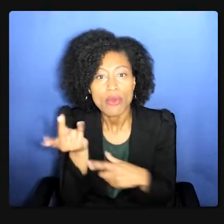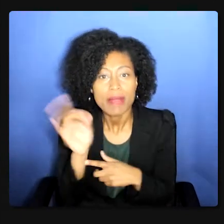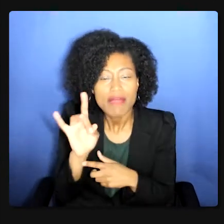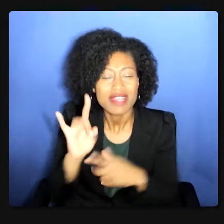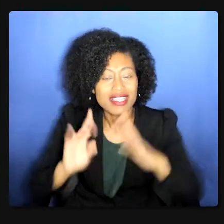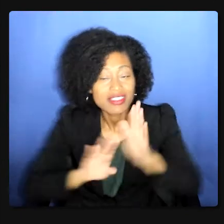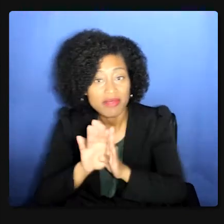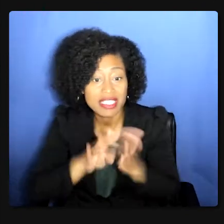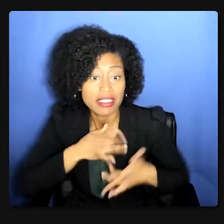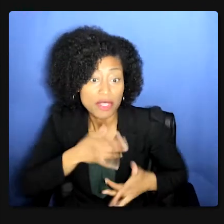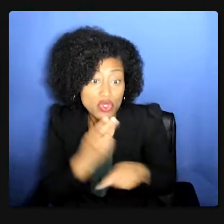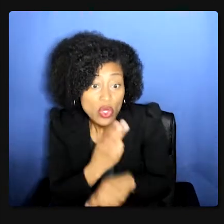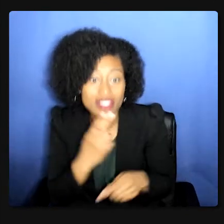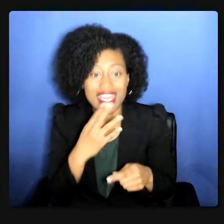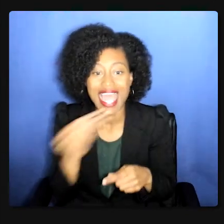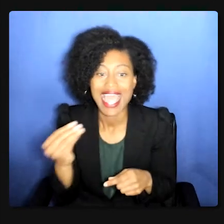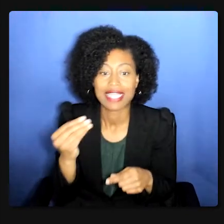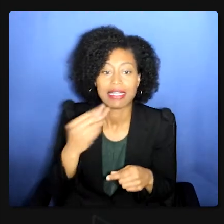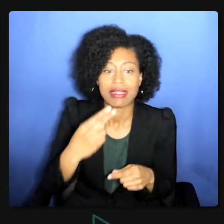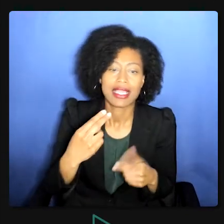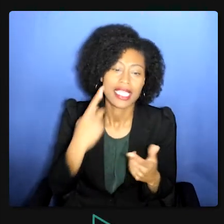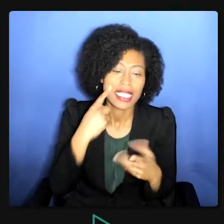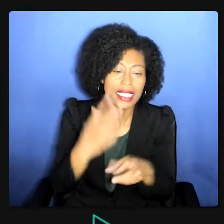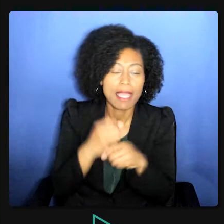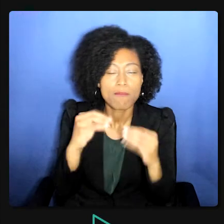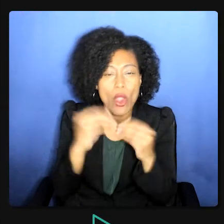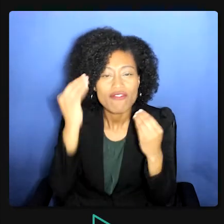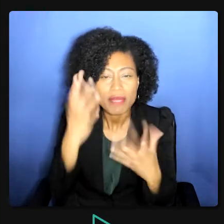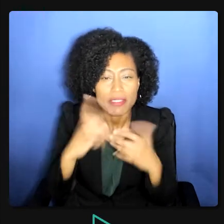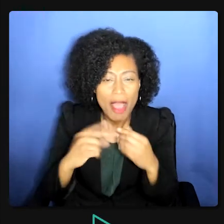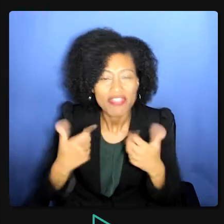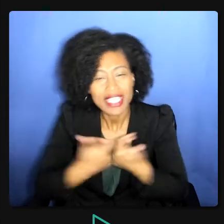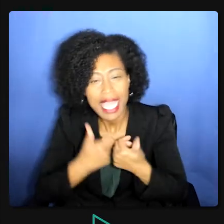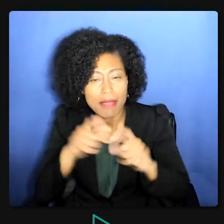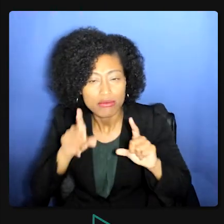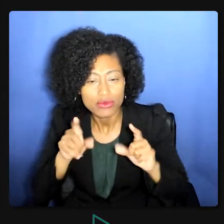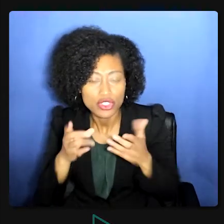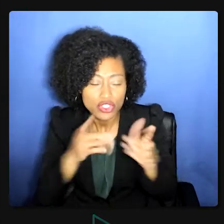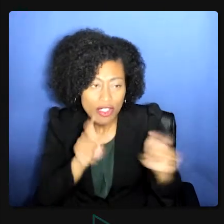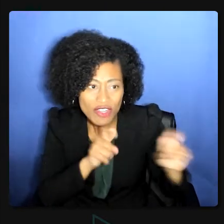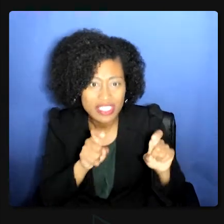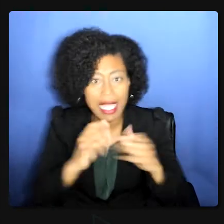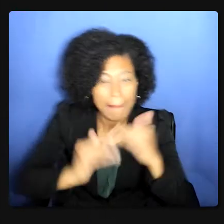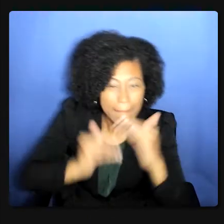that all Kubernetes developers use and get information about your game servers and builds pretty quickly.